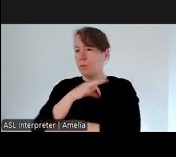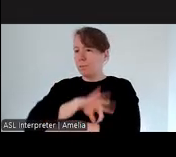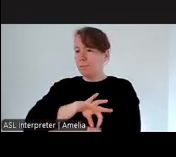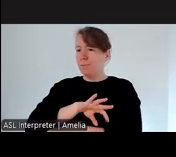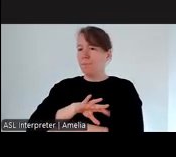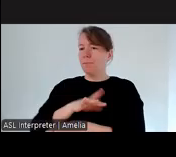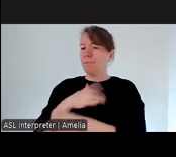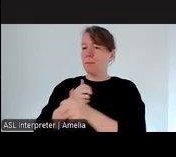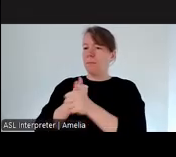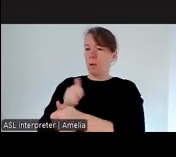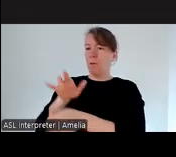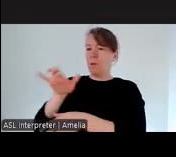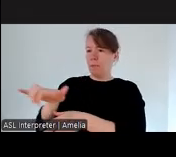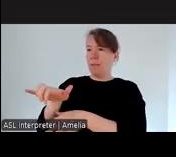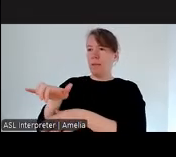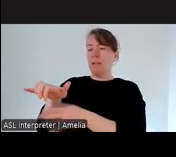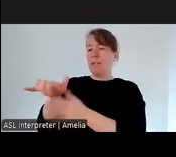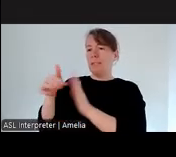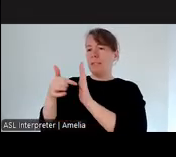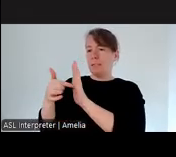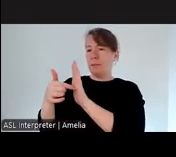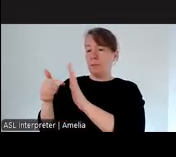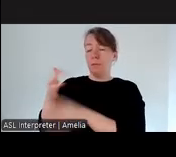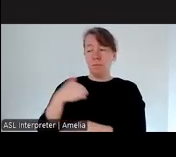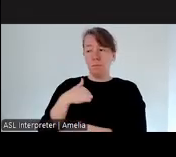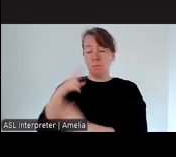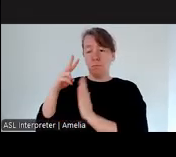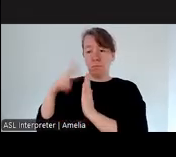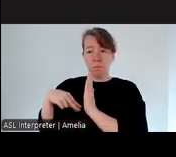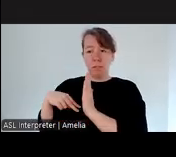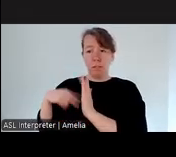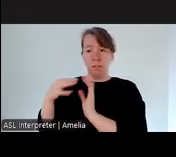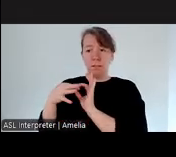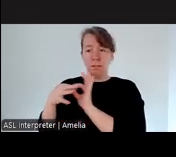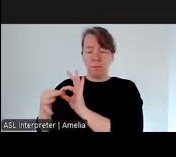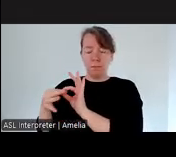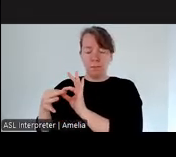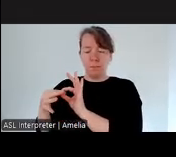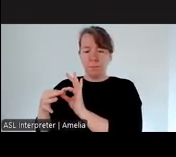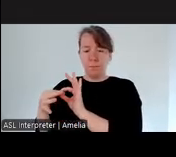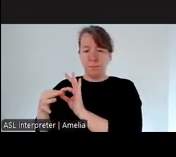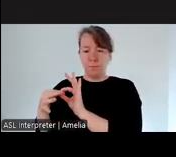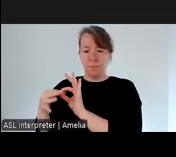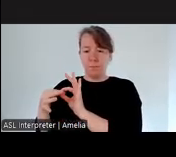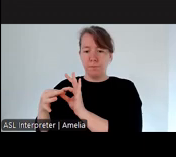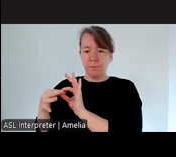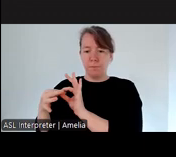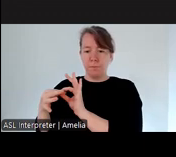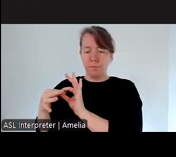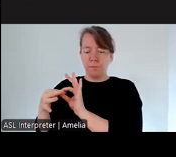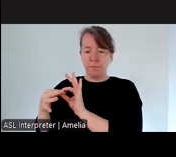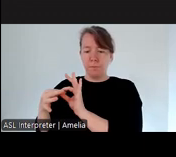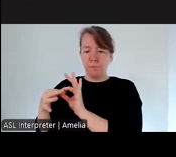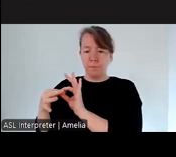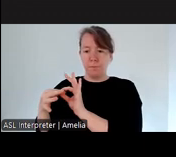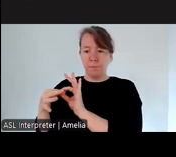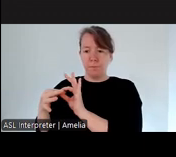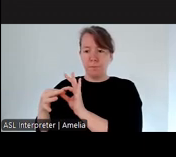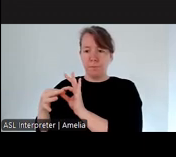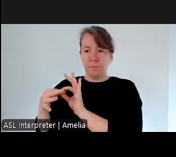the one that I read was about um... inclusive metadata, I think.